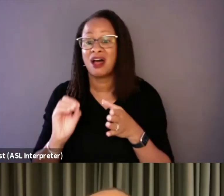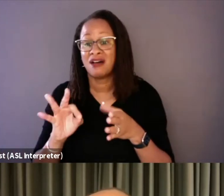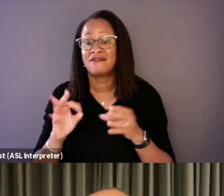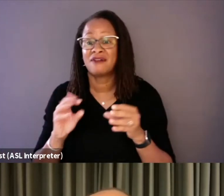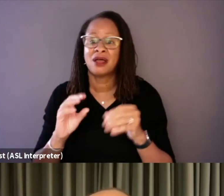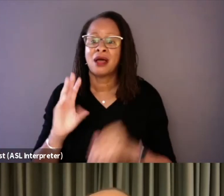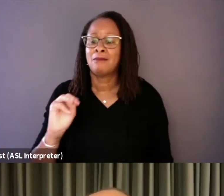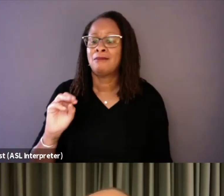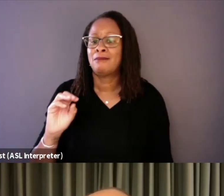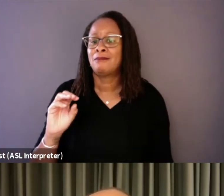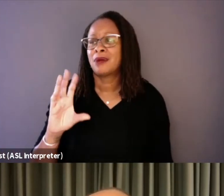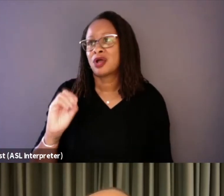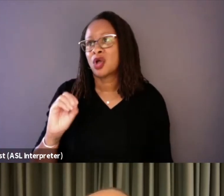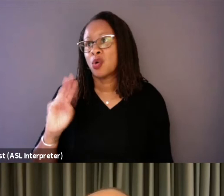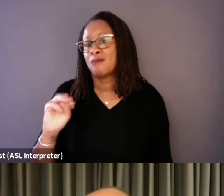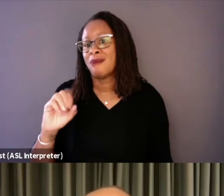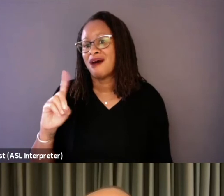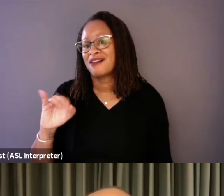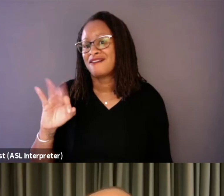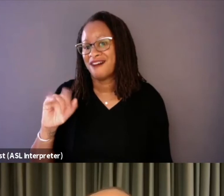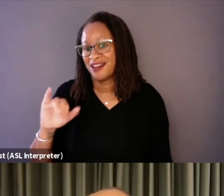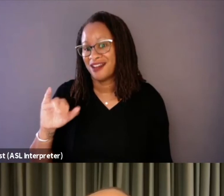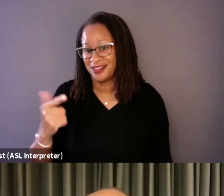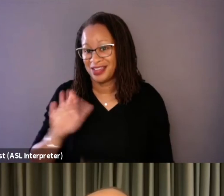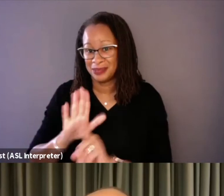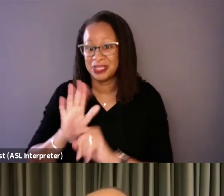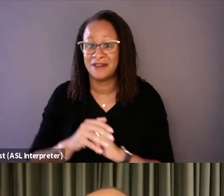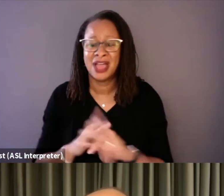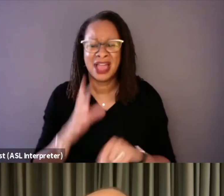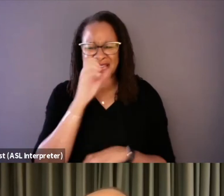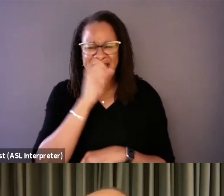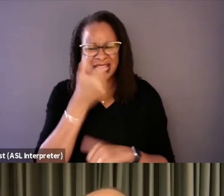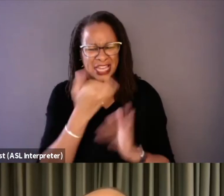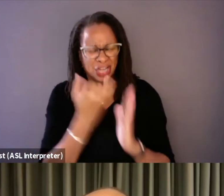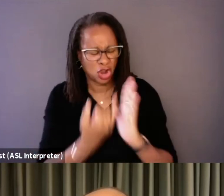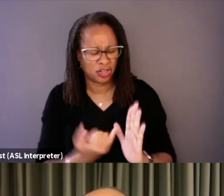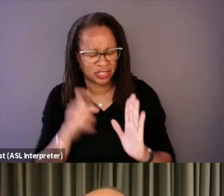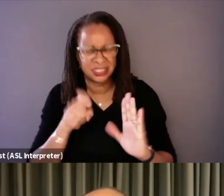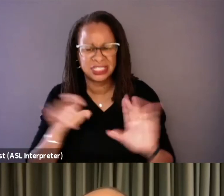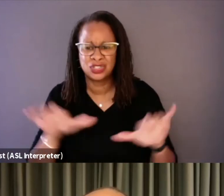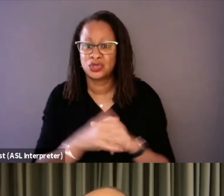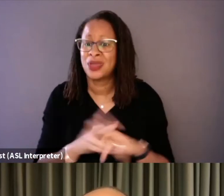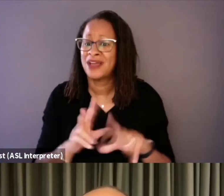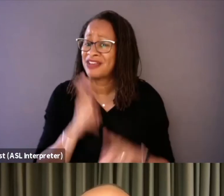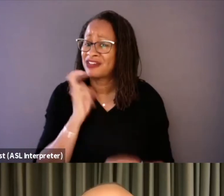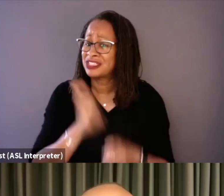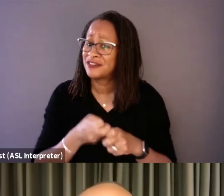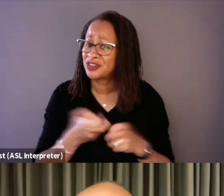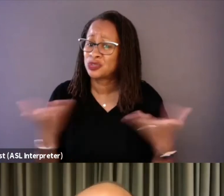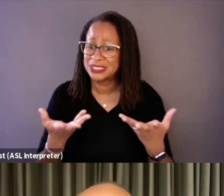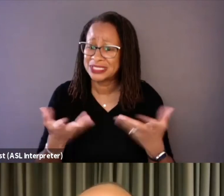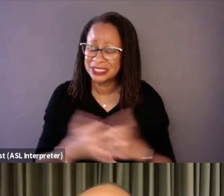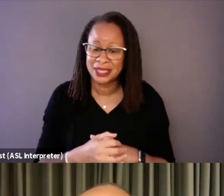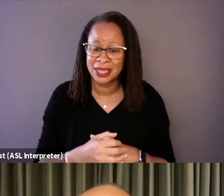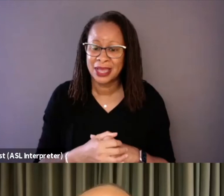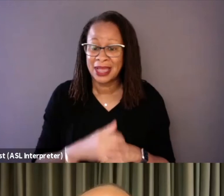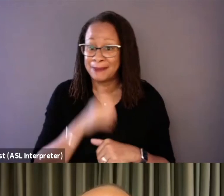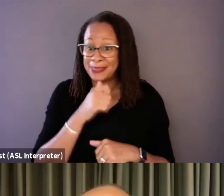really any artists today has to do. It's very hard for them to exist. I'm not saying it was easy for Wojnarowicz to do